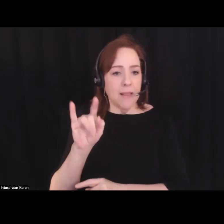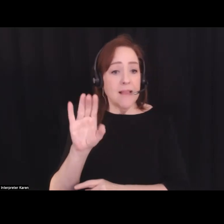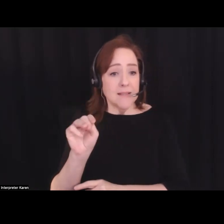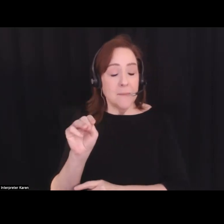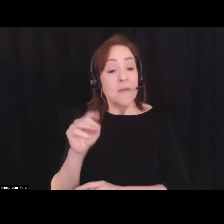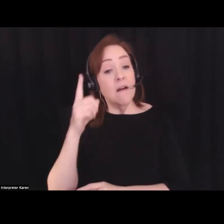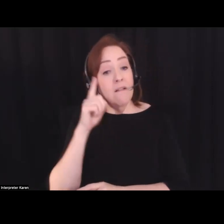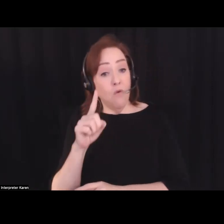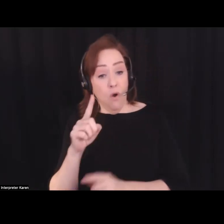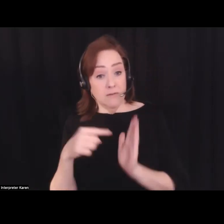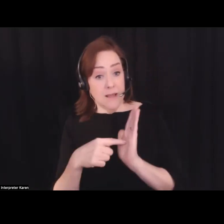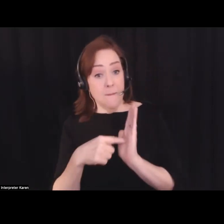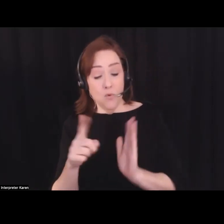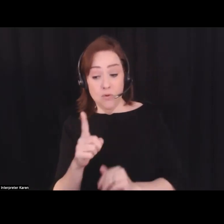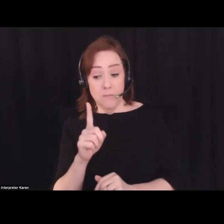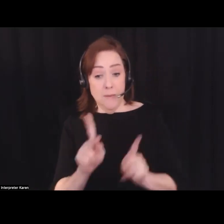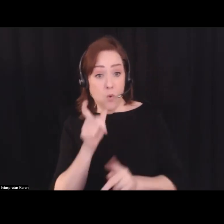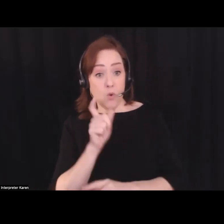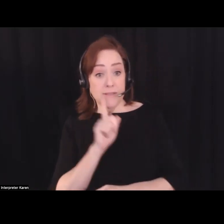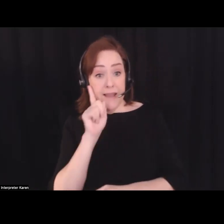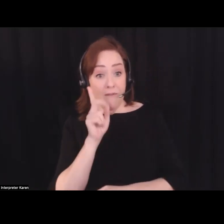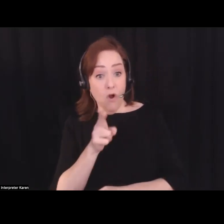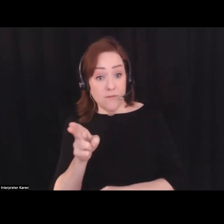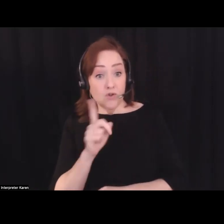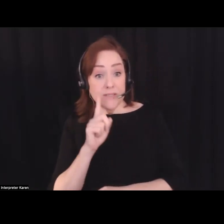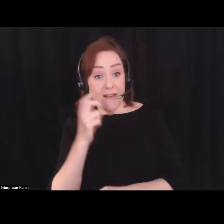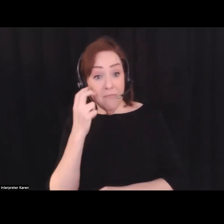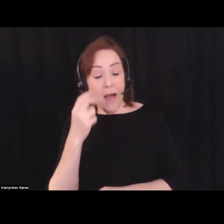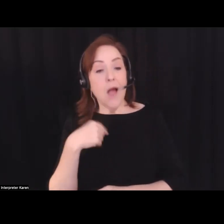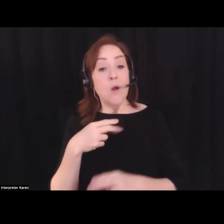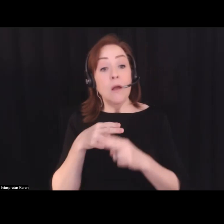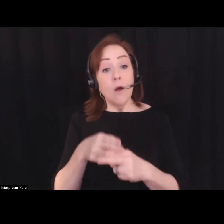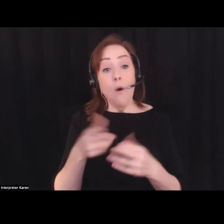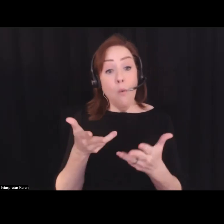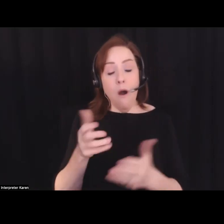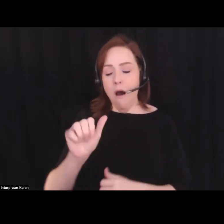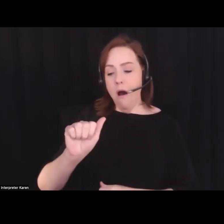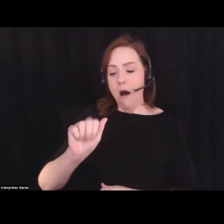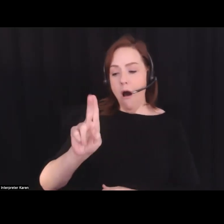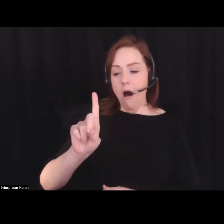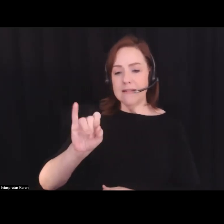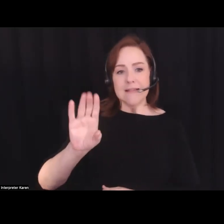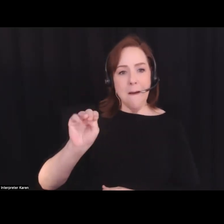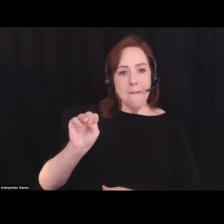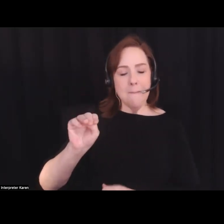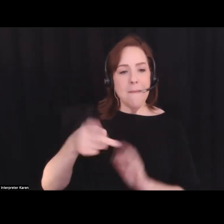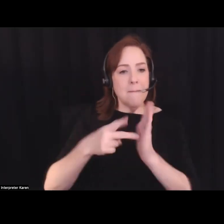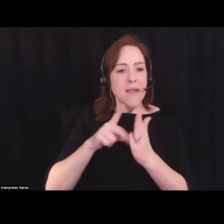or deaf blind the term that we use is audism that means we focus on the ear we focus on the ability